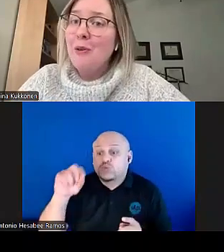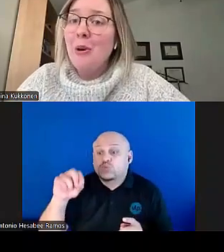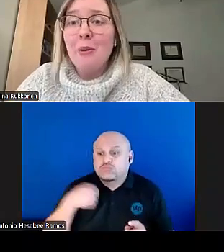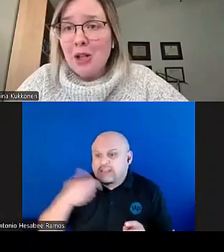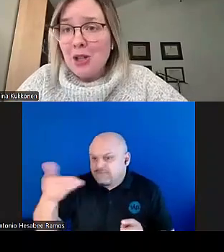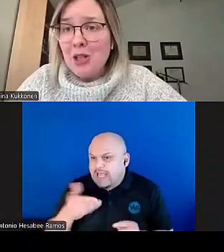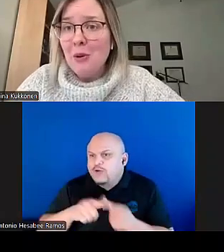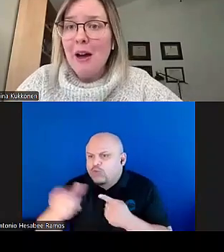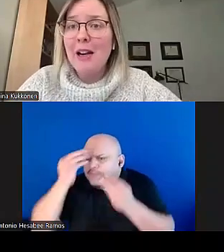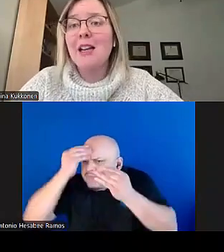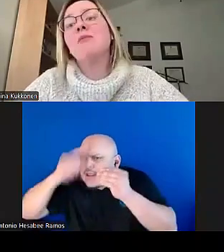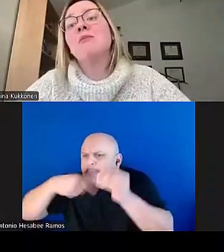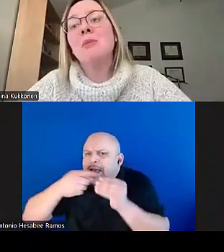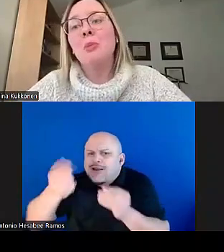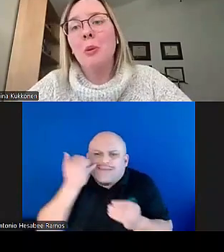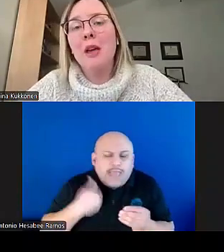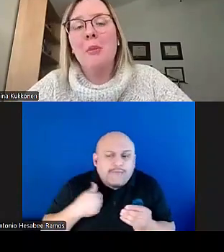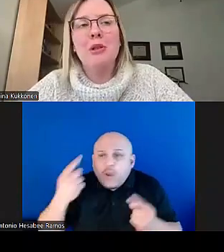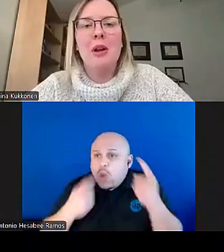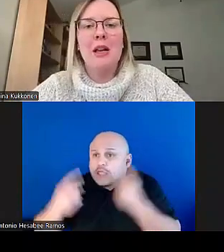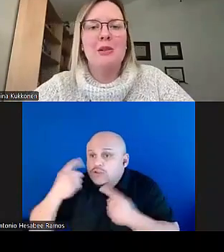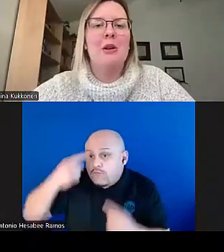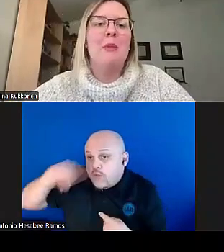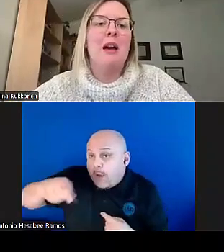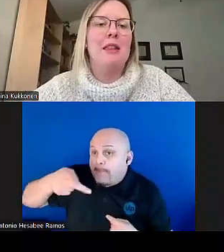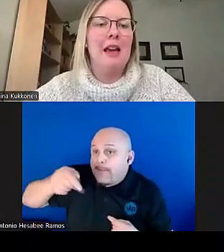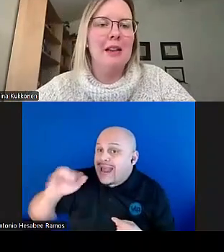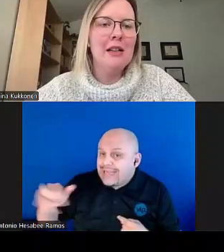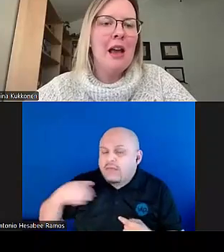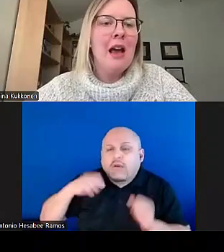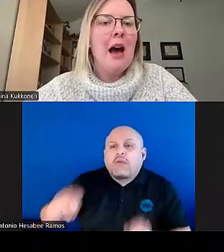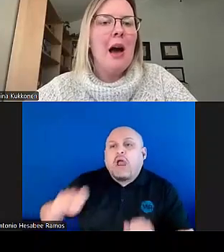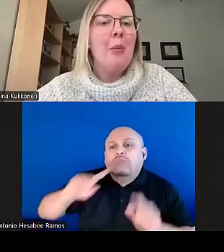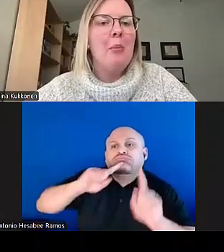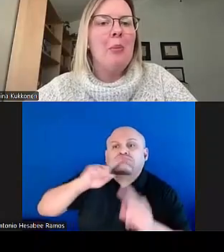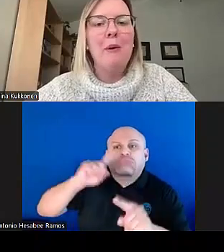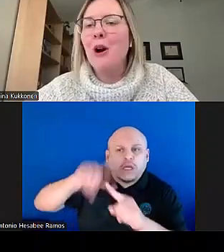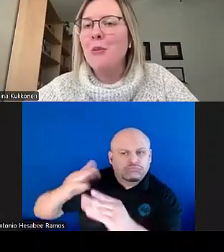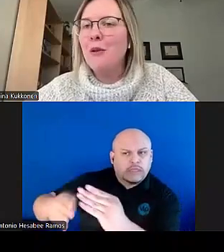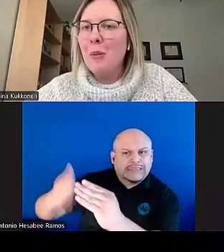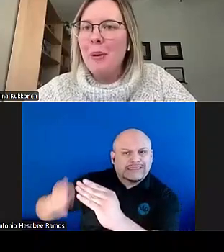if you have questions for Patty, we'll be able to answer them at the end. But before I move on,